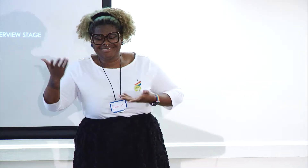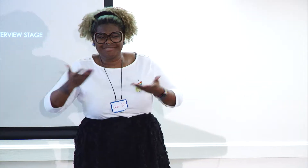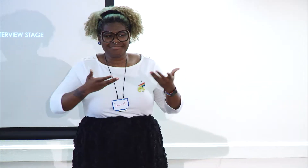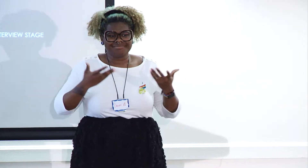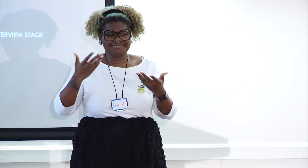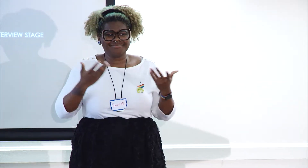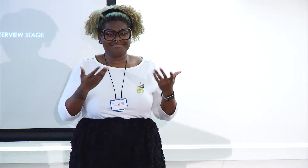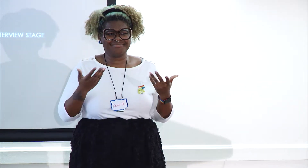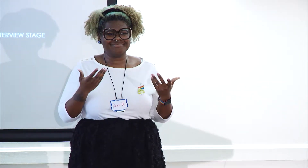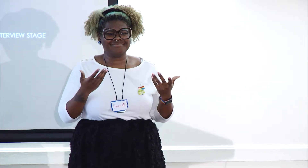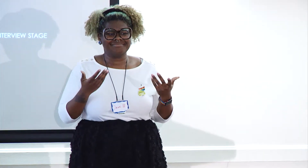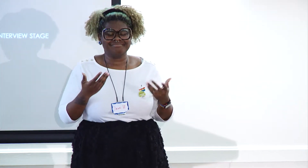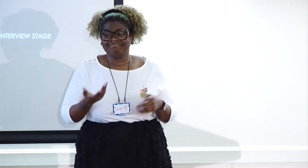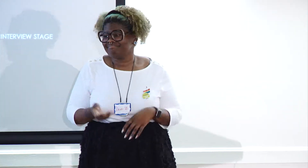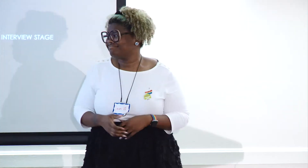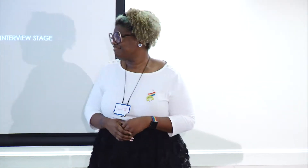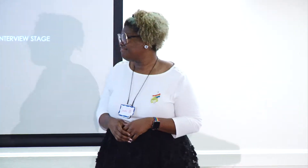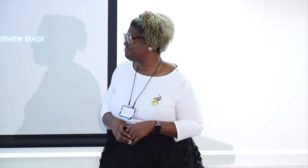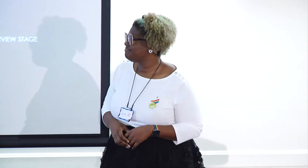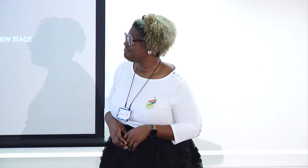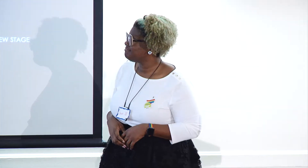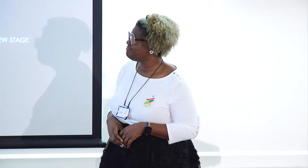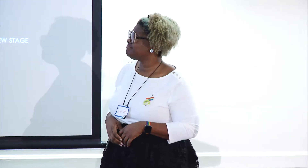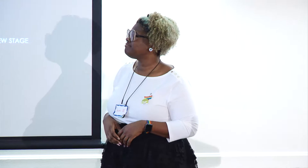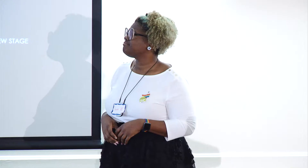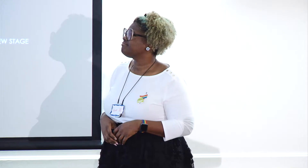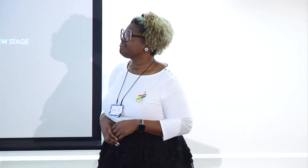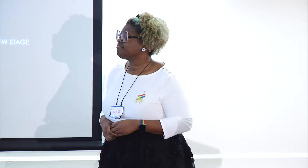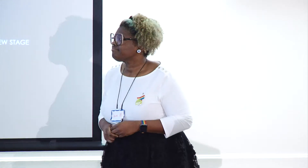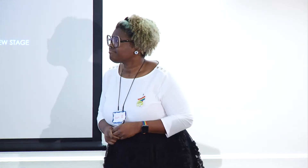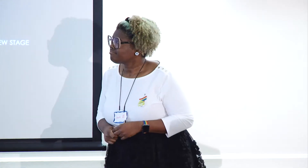because that may immediately screen them out of a job.